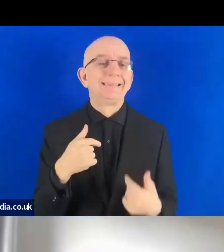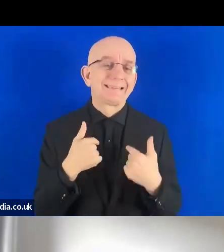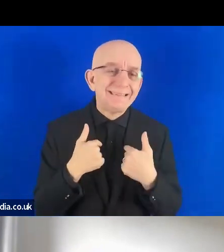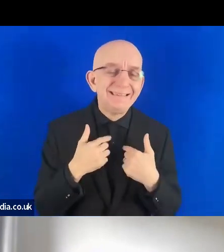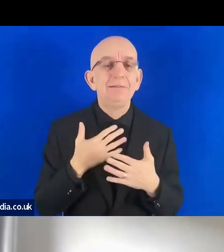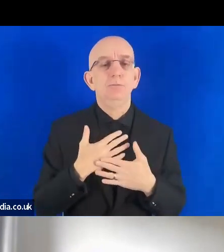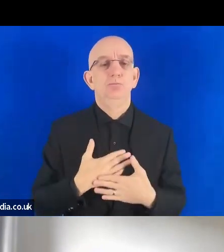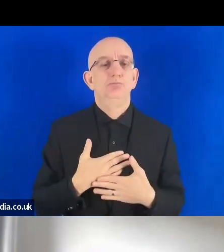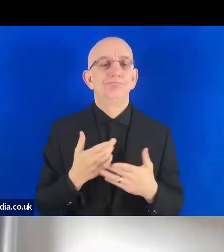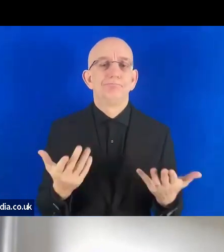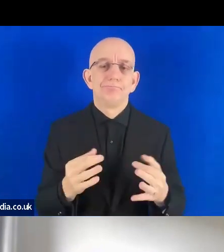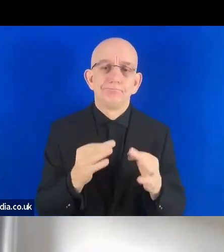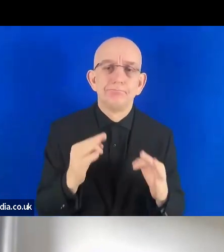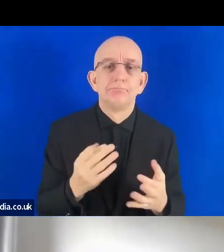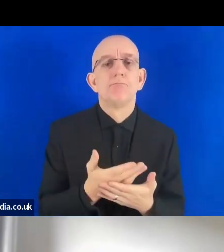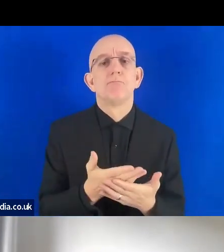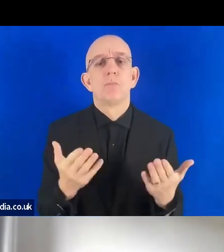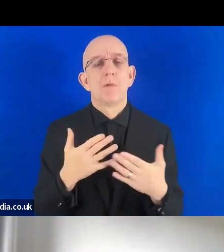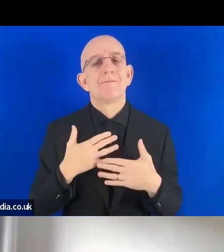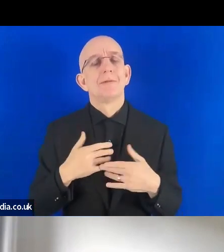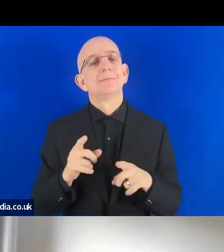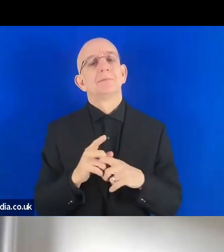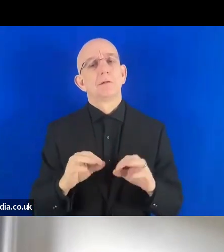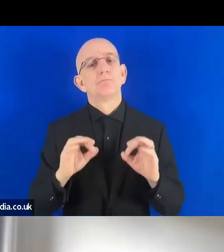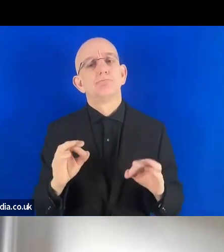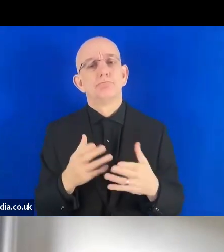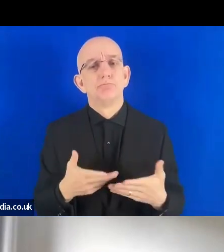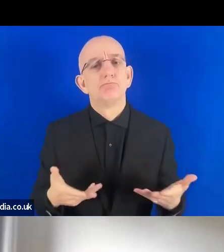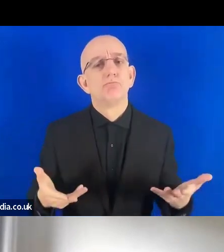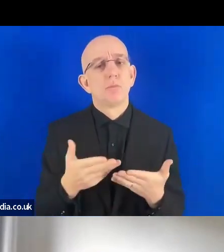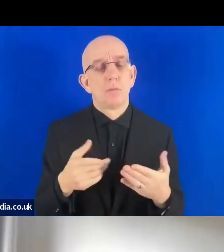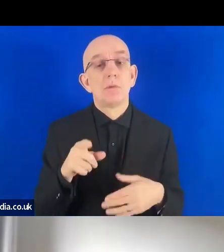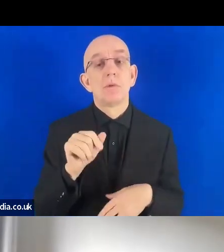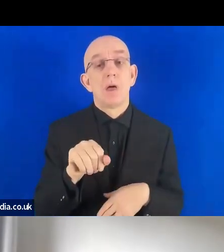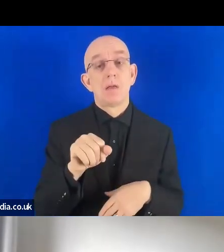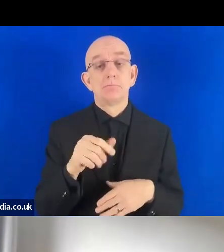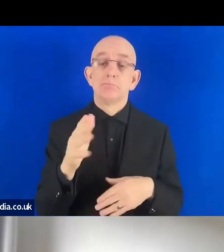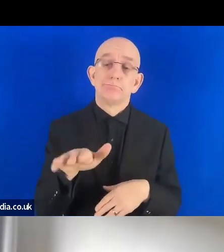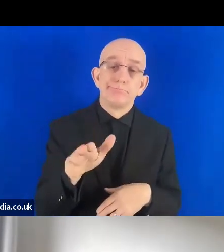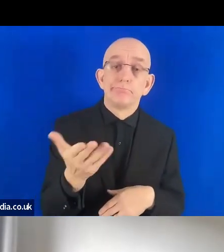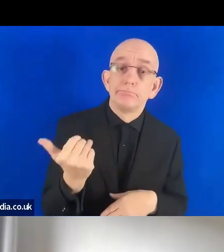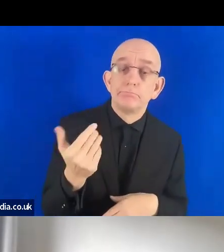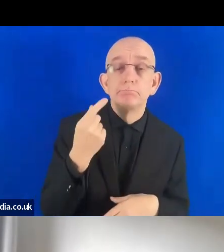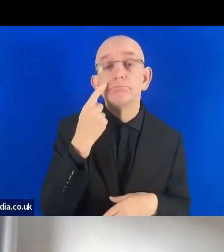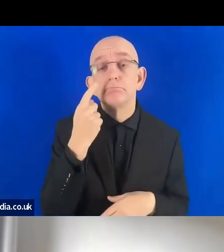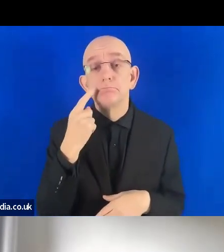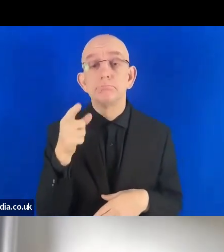So you will be asked to show a Covid test, when you arrive at the registration.